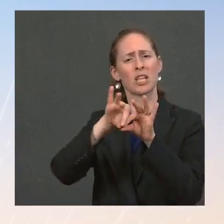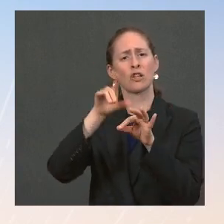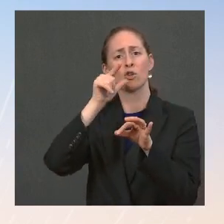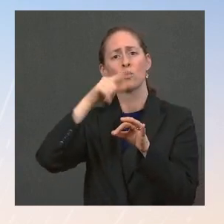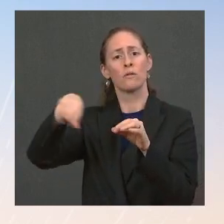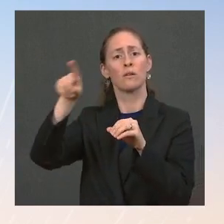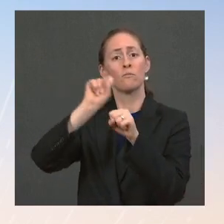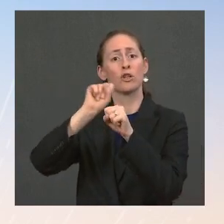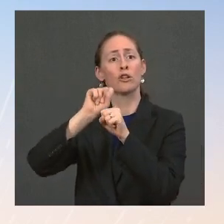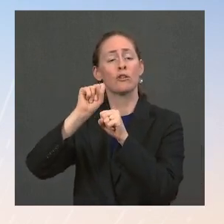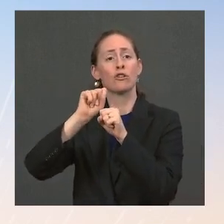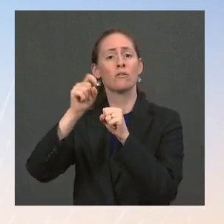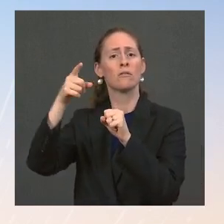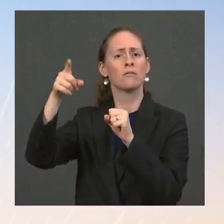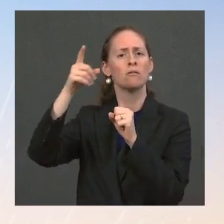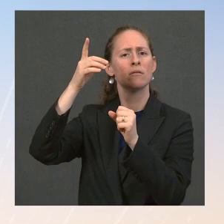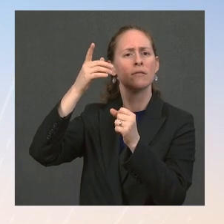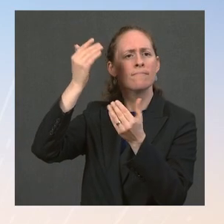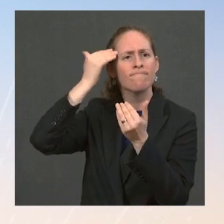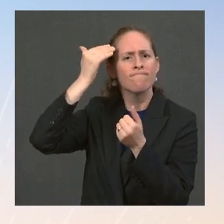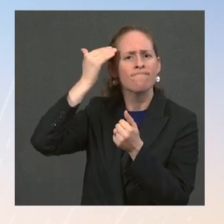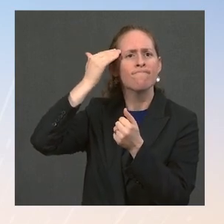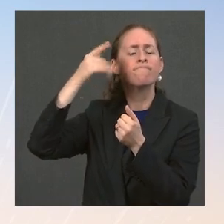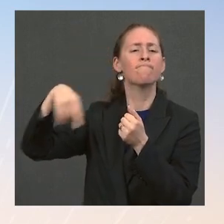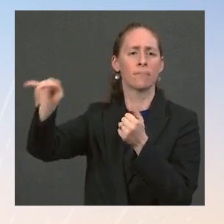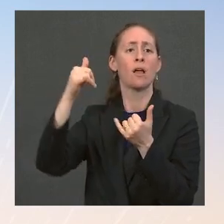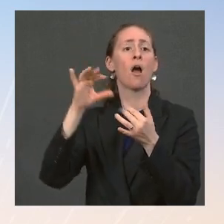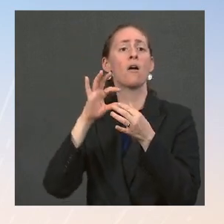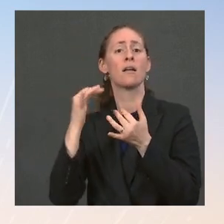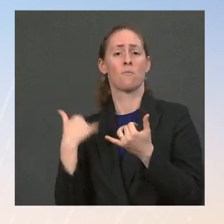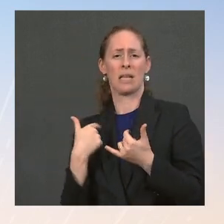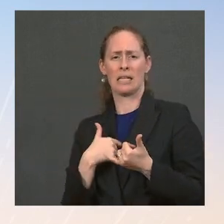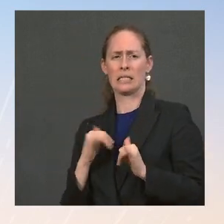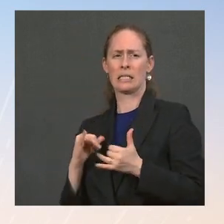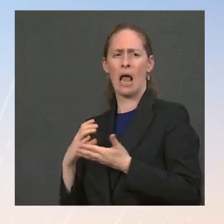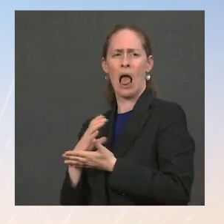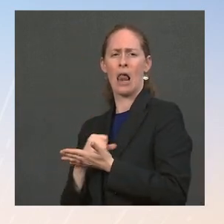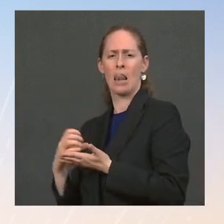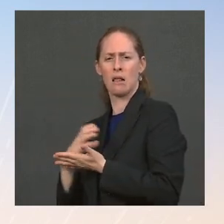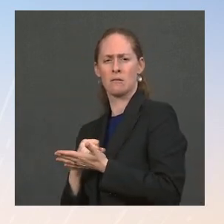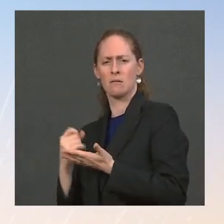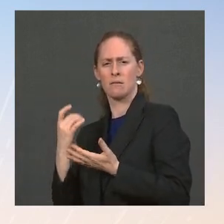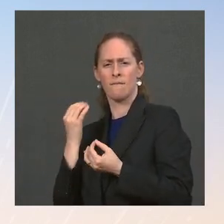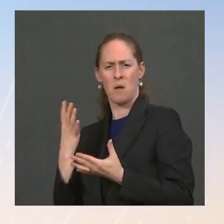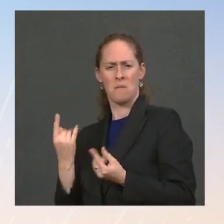on determining the cause of AHIs; and enlist U.S. government and outside experts to increase our understanding.